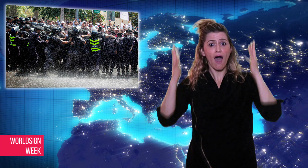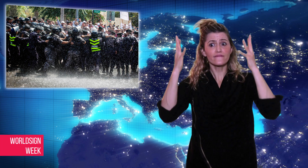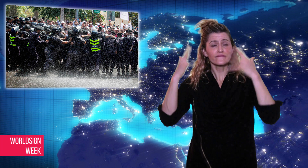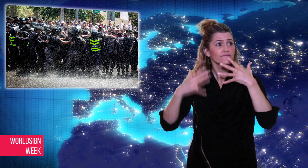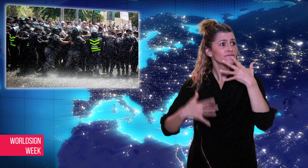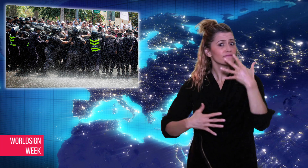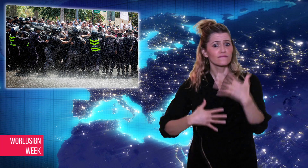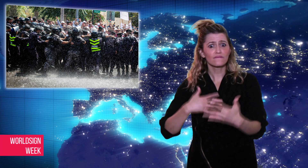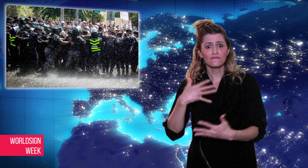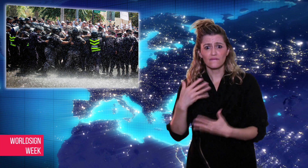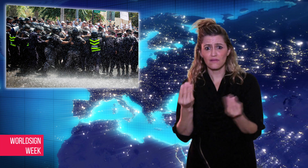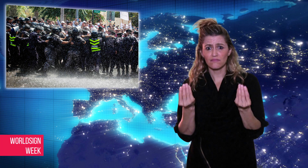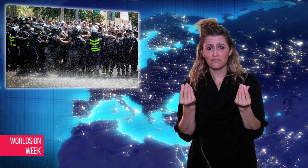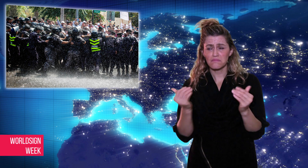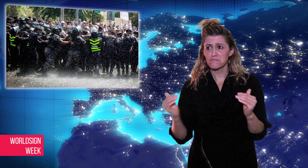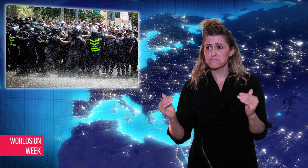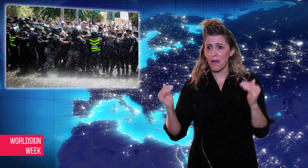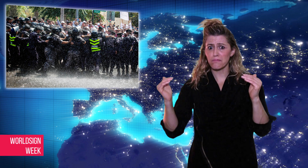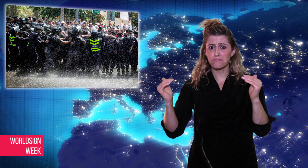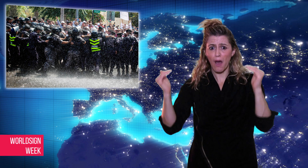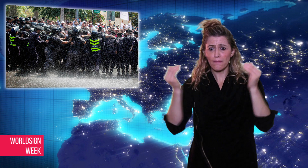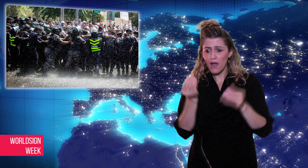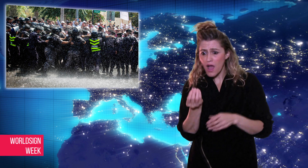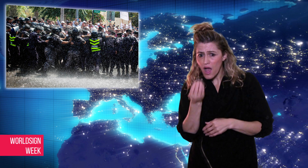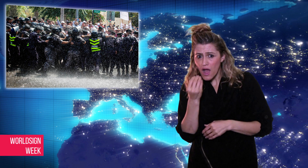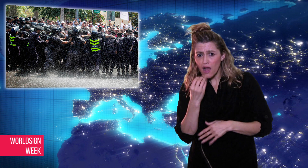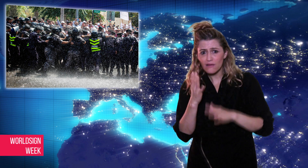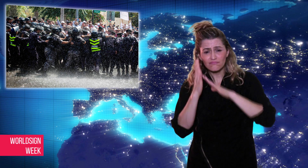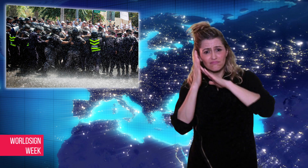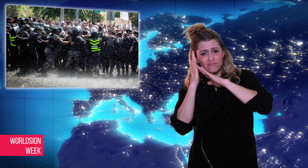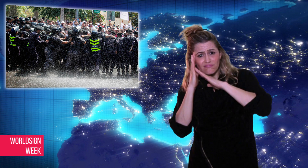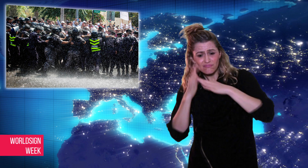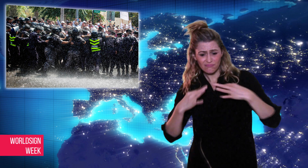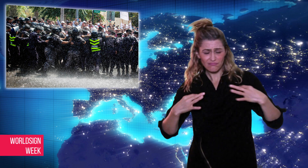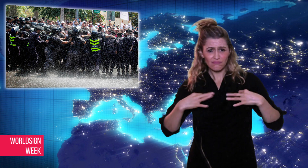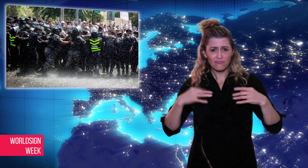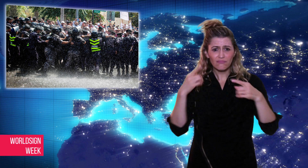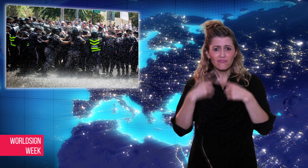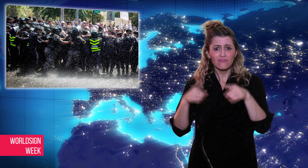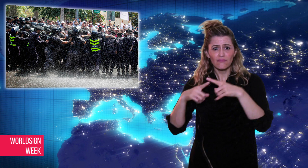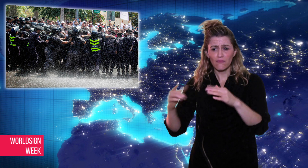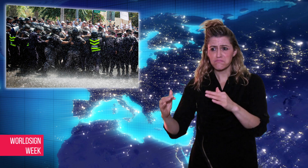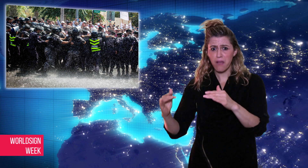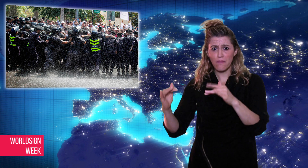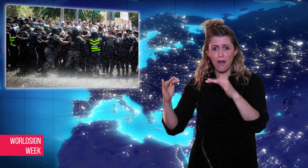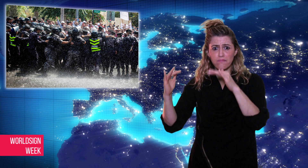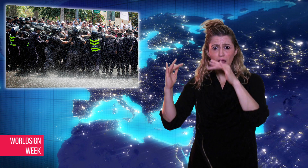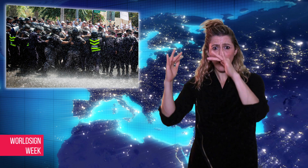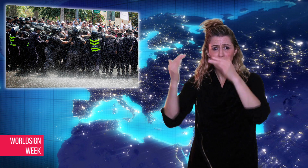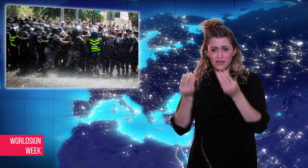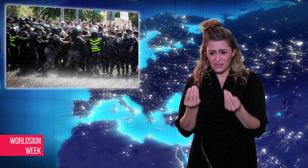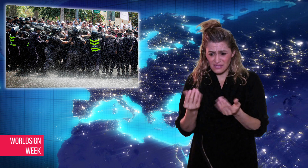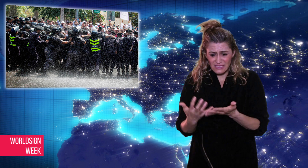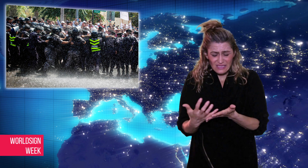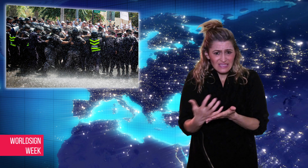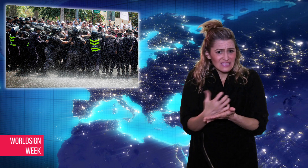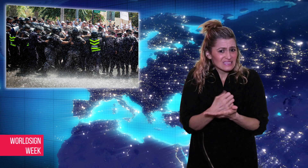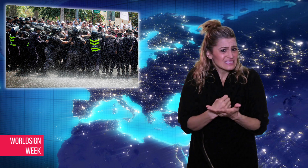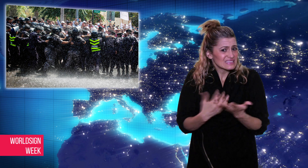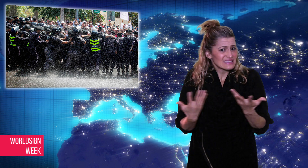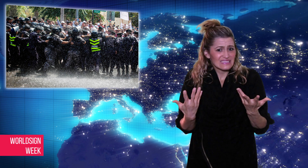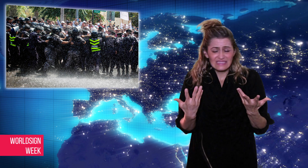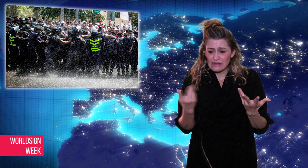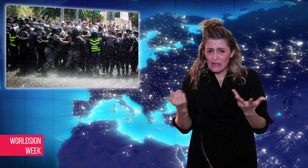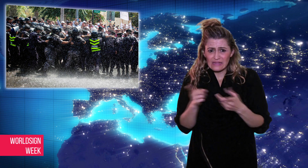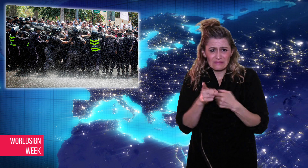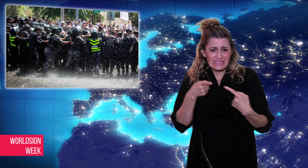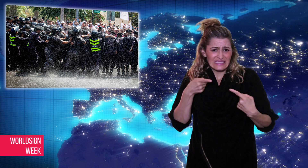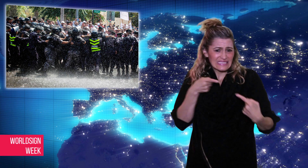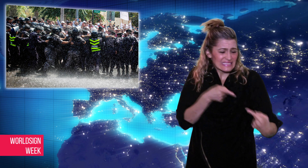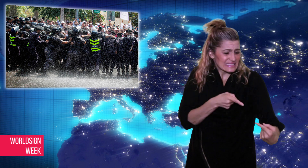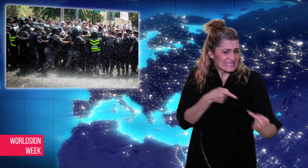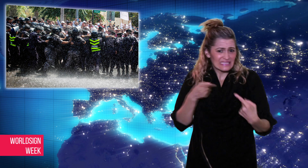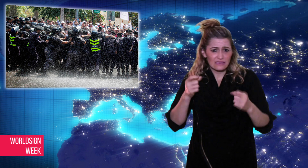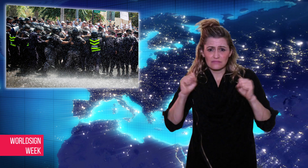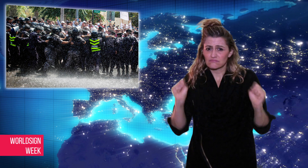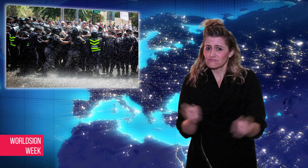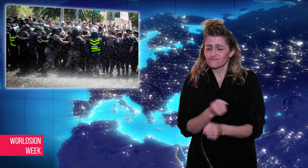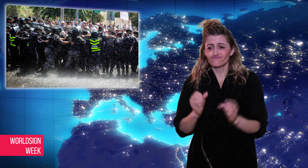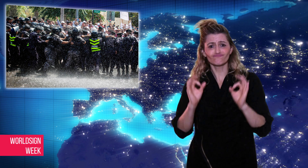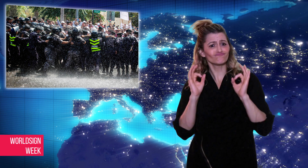struggling to meet their ends amid the rising costs